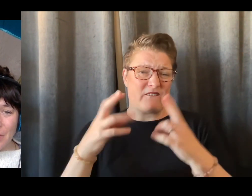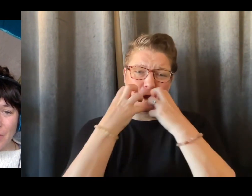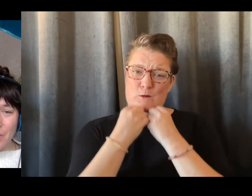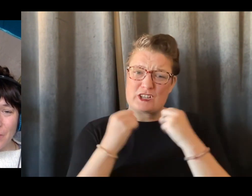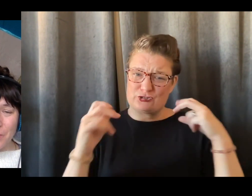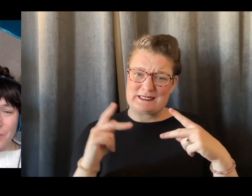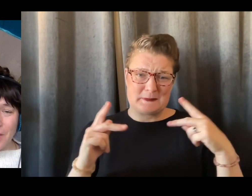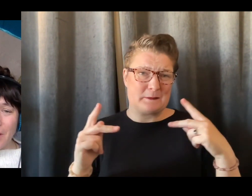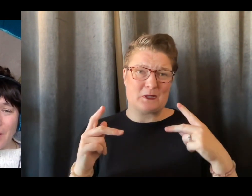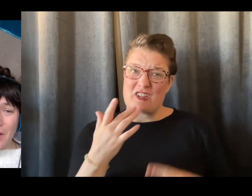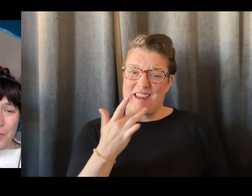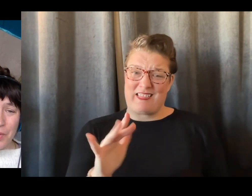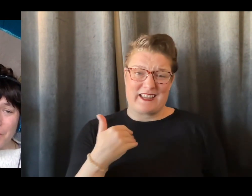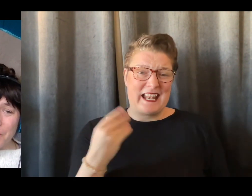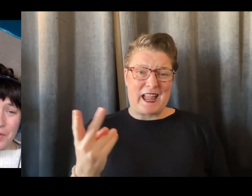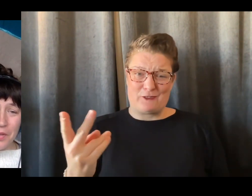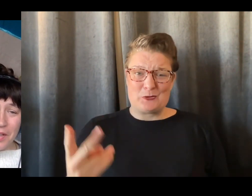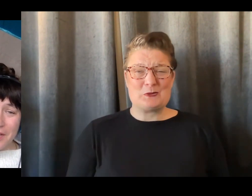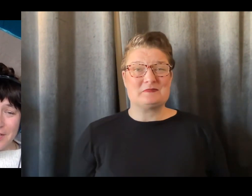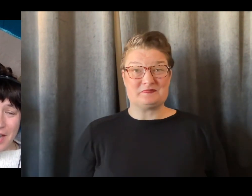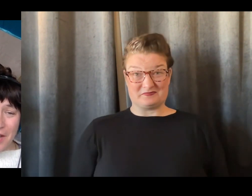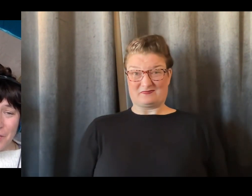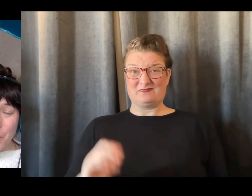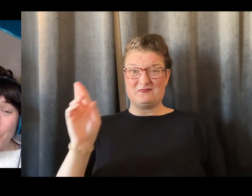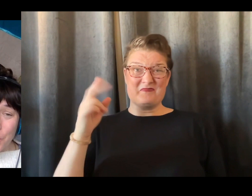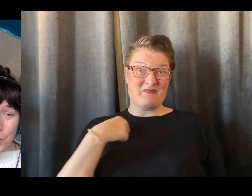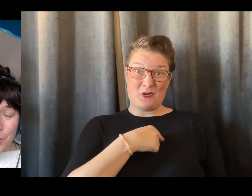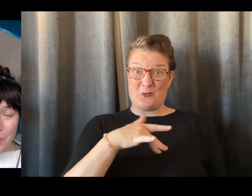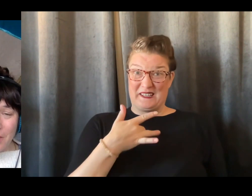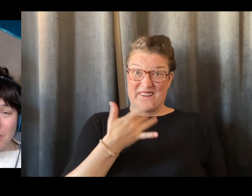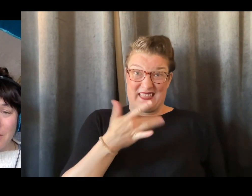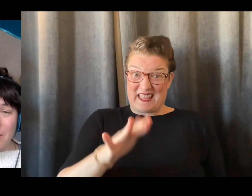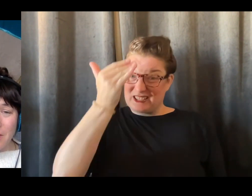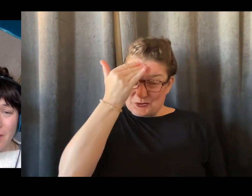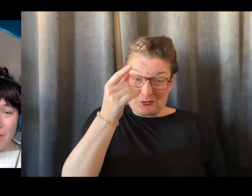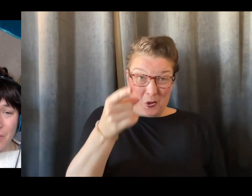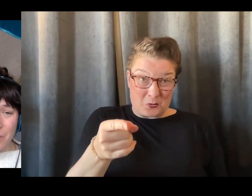Rebekah: We feel lucky to know you and to have you contribute your